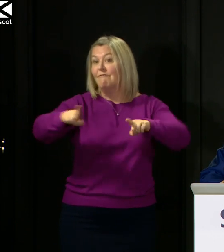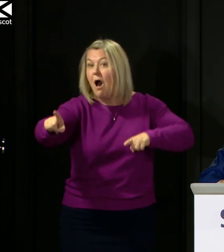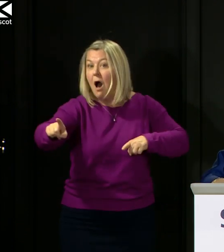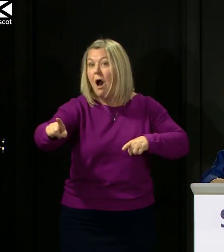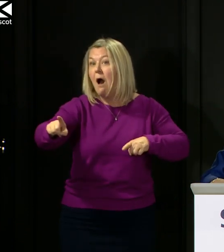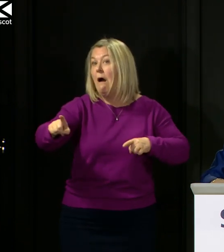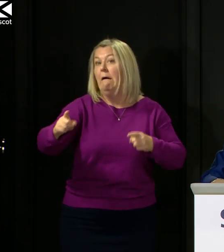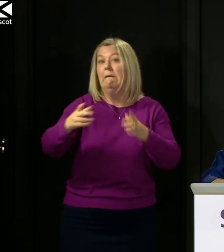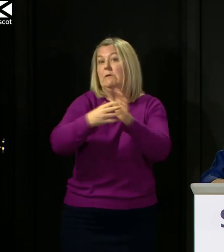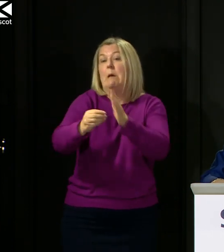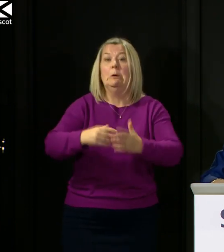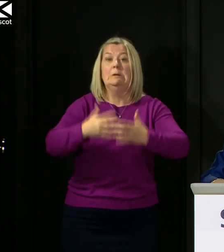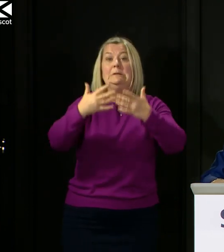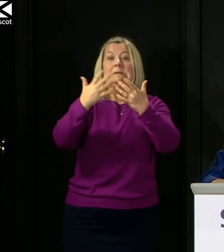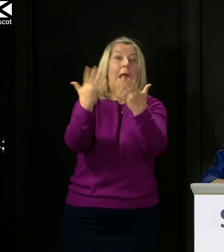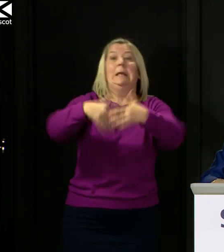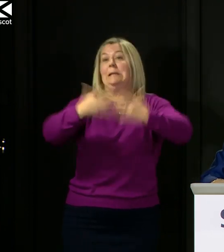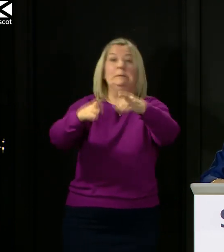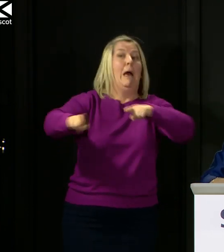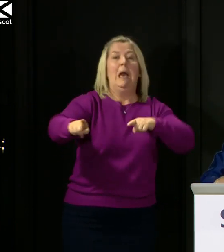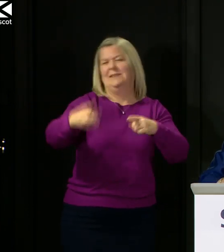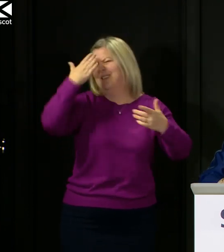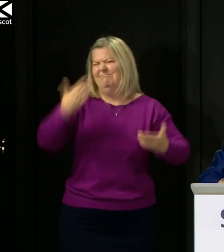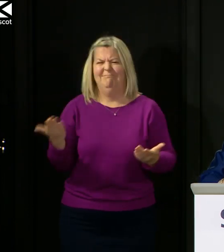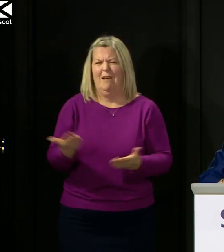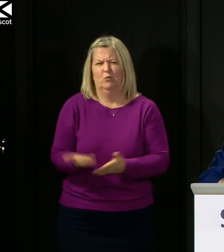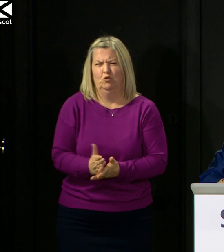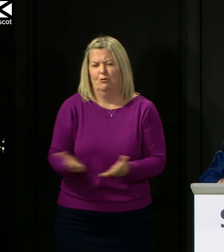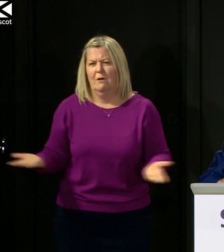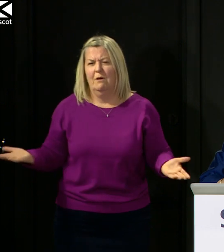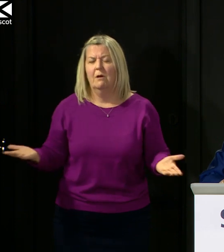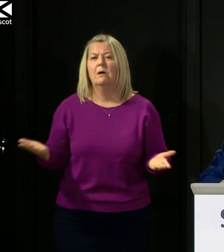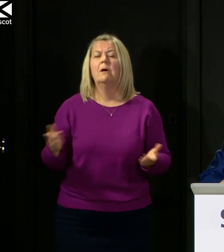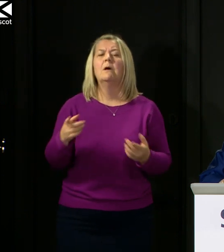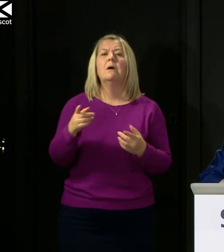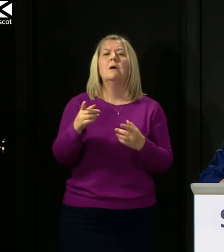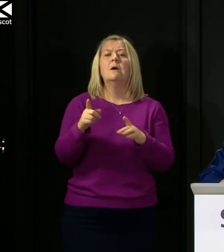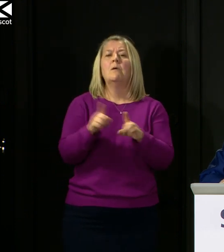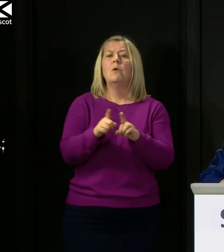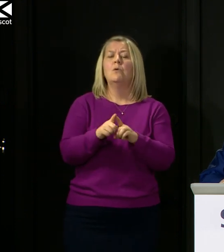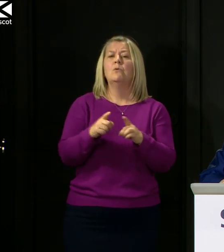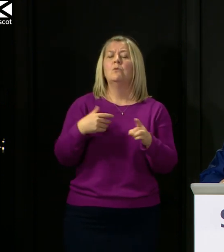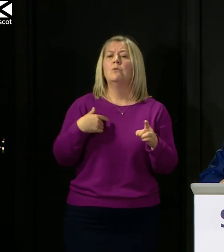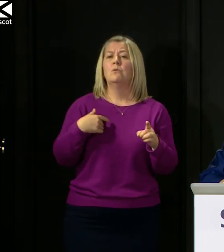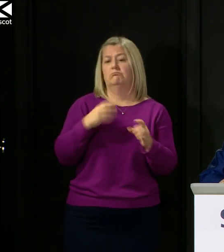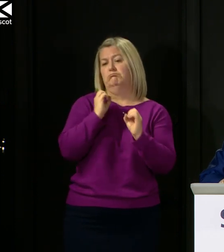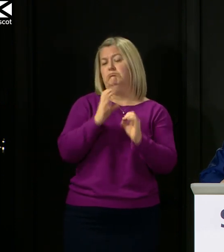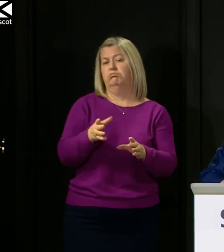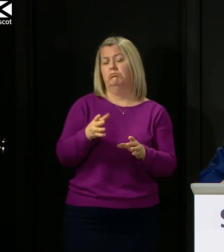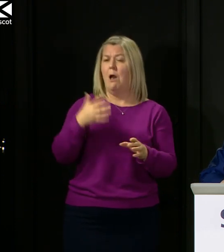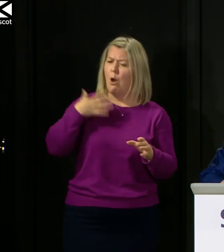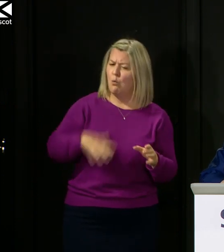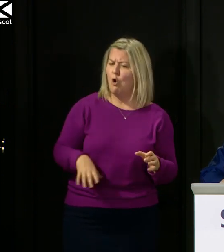think is much more uncertain. But what I've said also is that I will want to look very